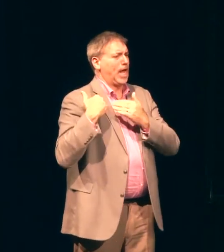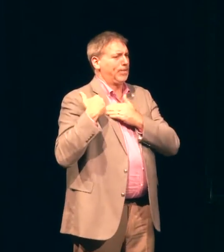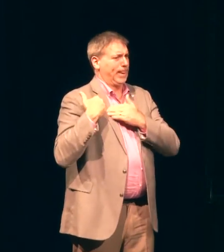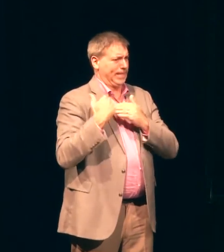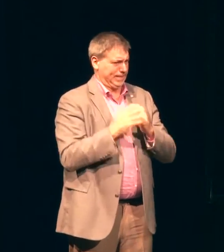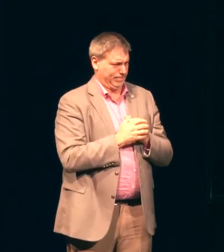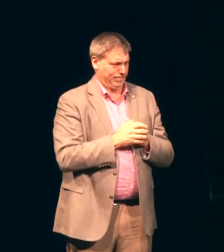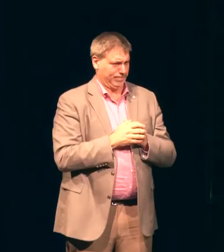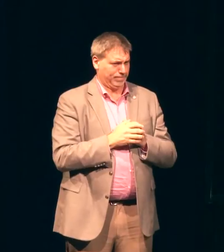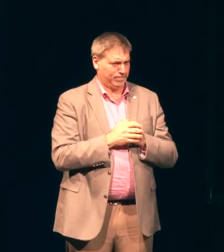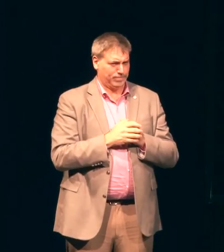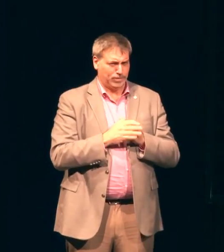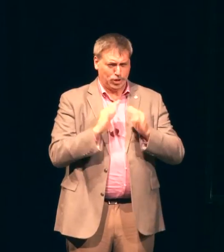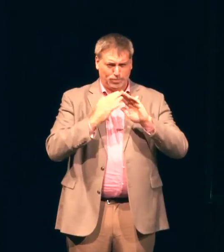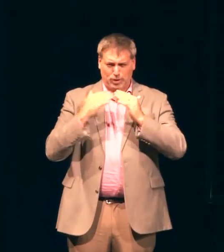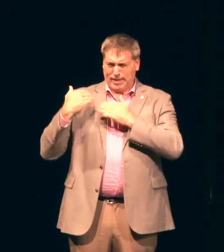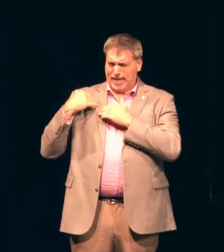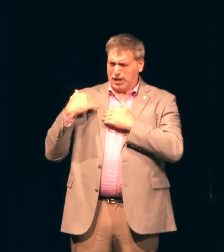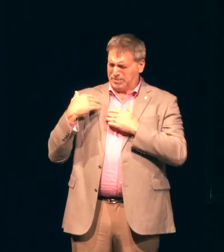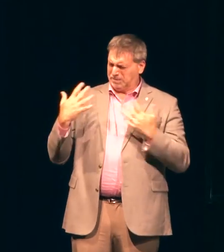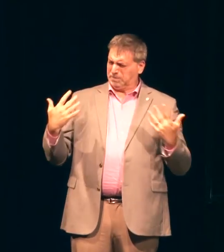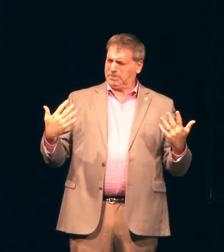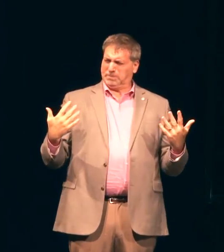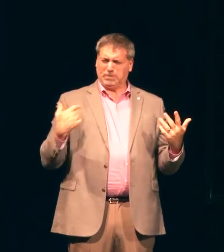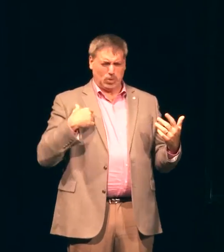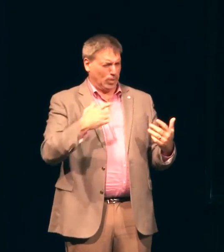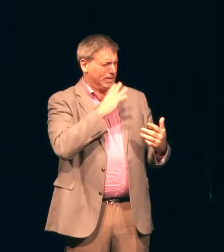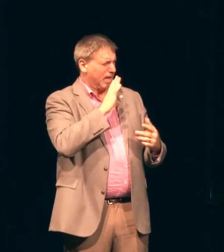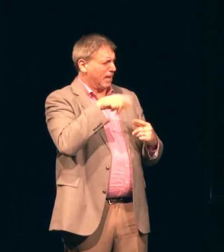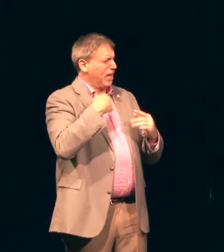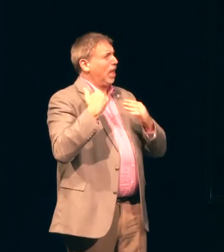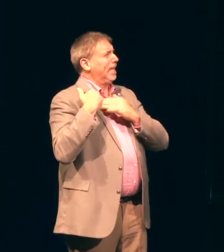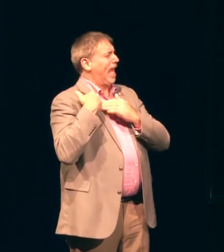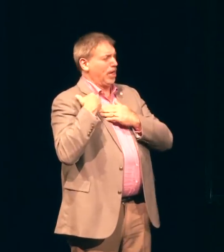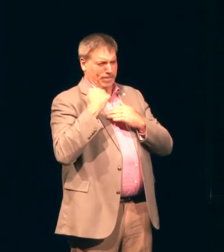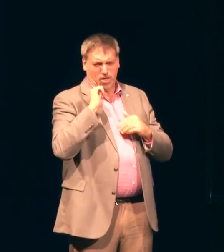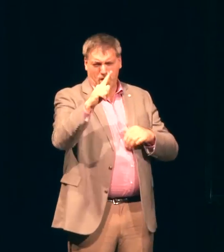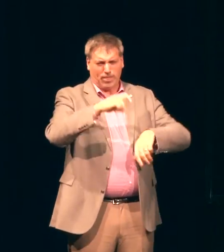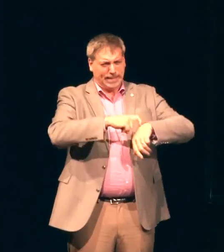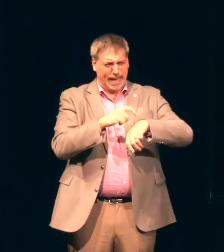community accountability tonight. What do I